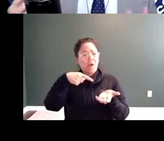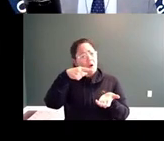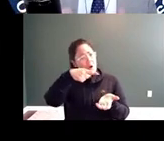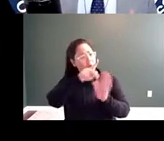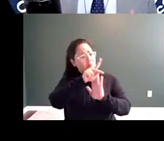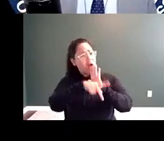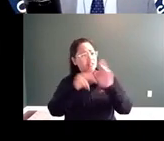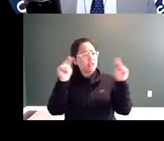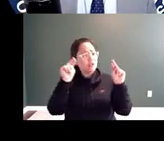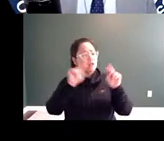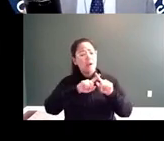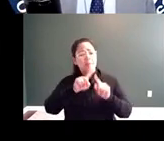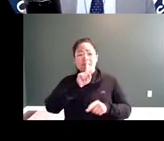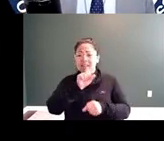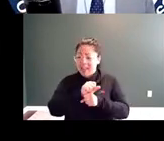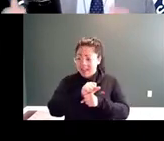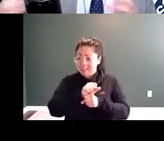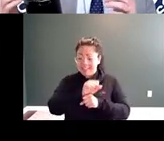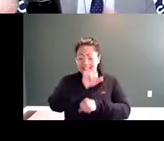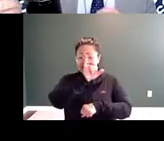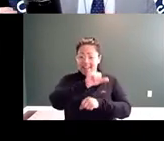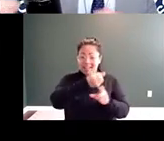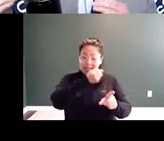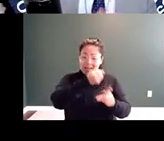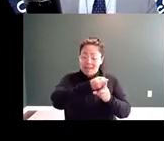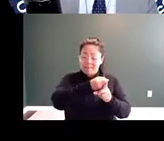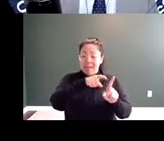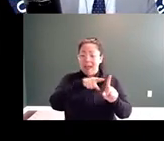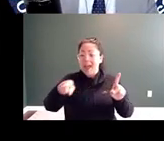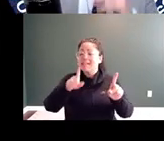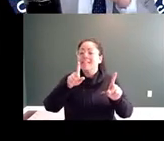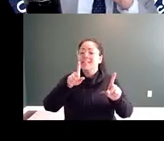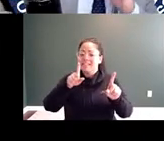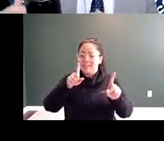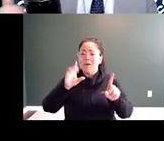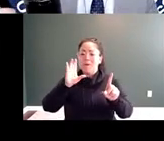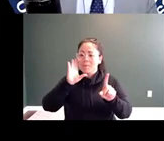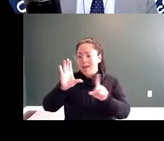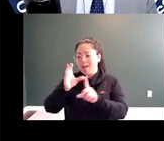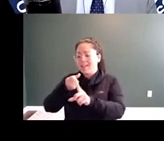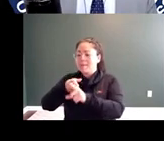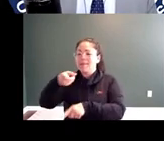but in reality is going to affect people of a national origin in a greater way.